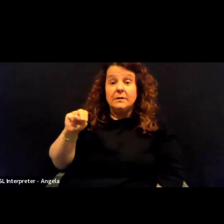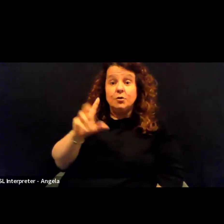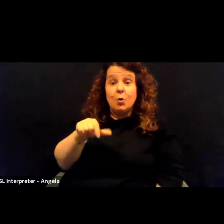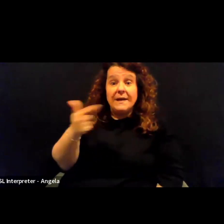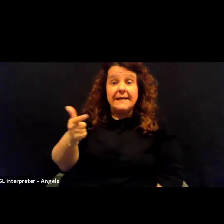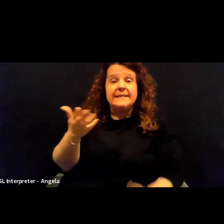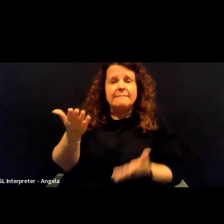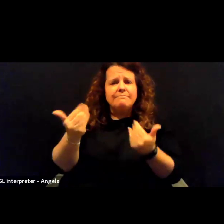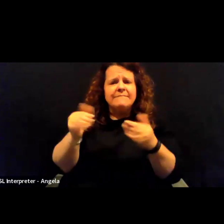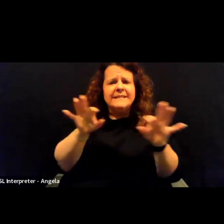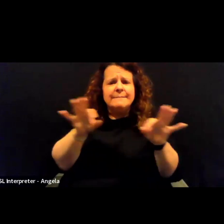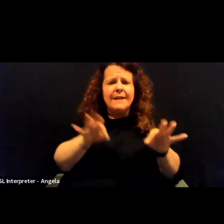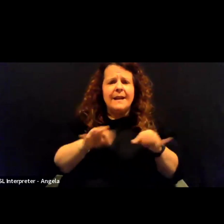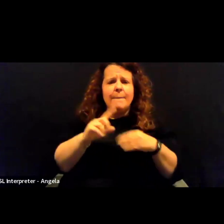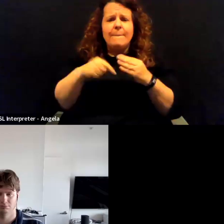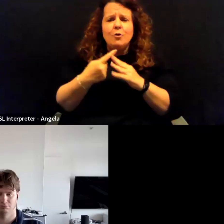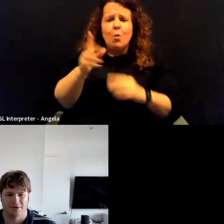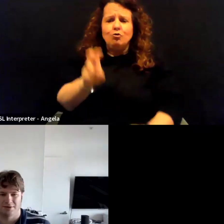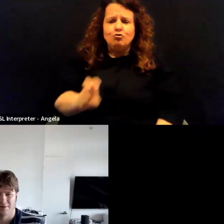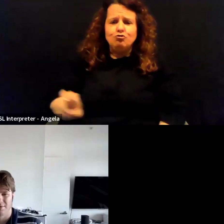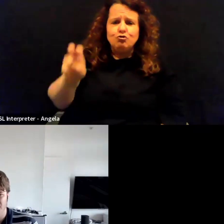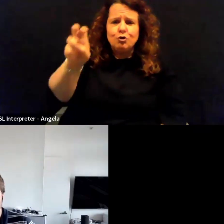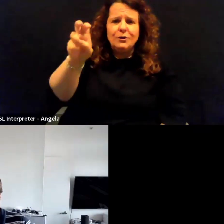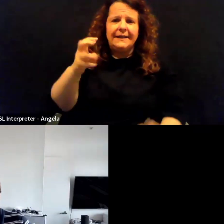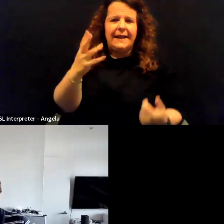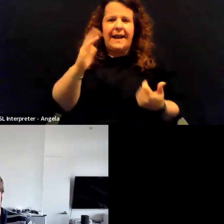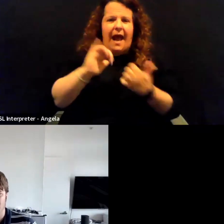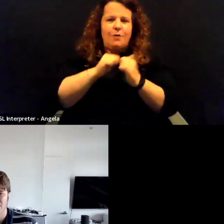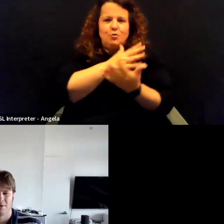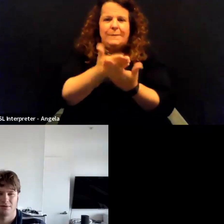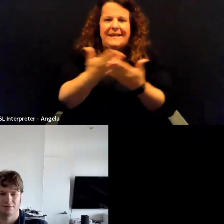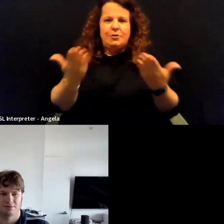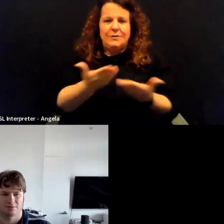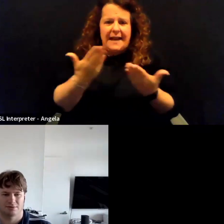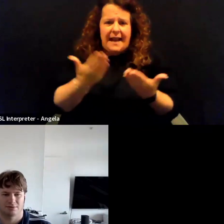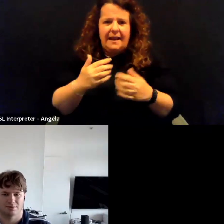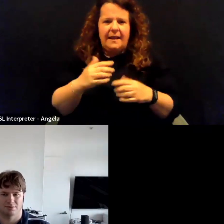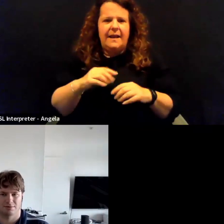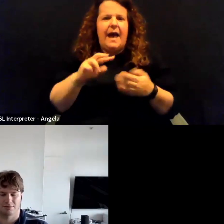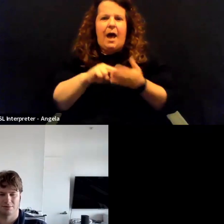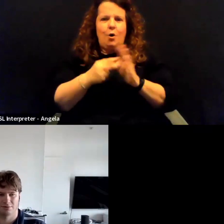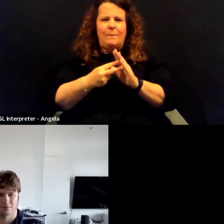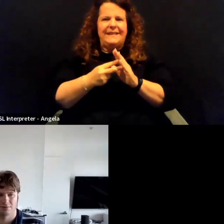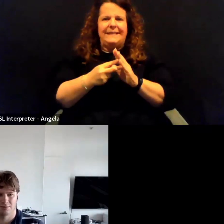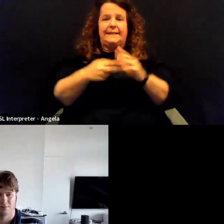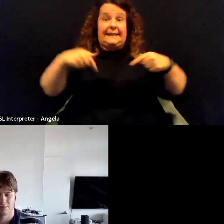and tell us a little bit about your journey and what had you be here today and not just be here today, but be in your field. Yeah.